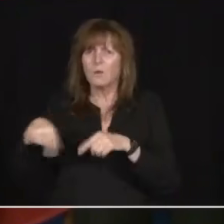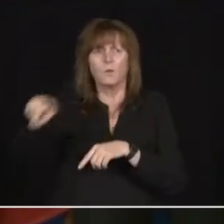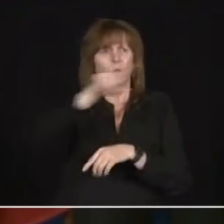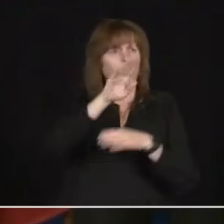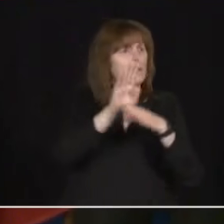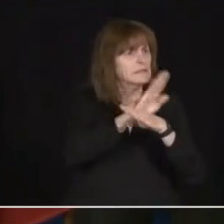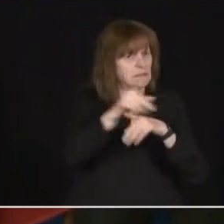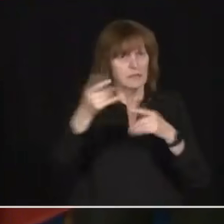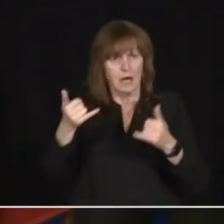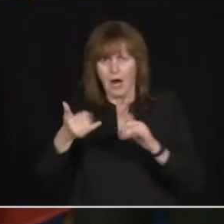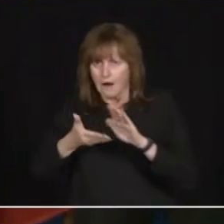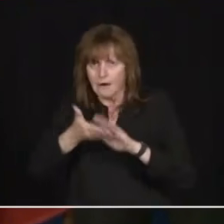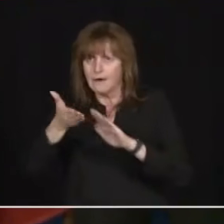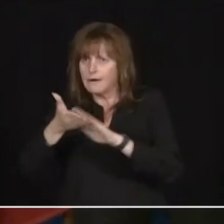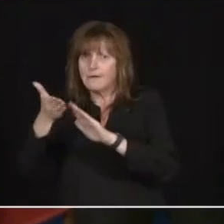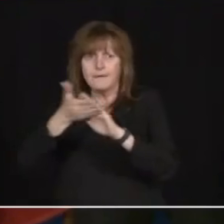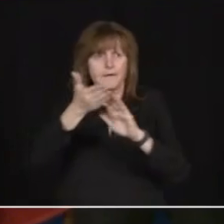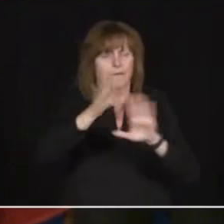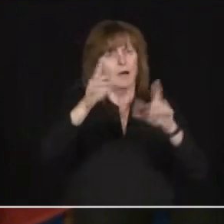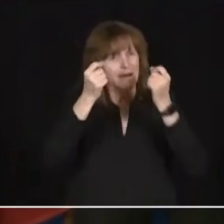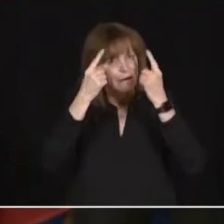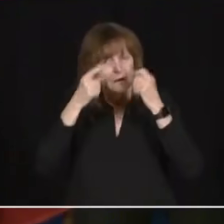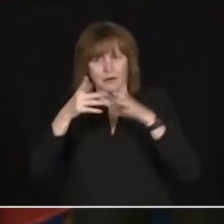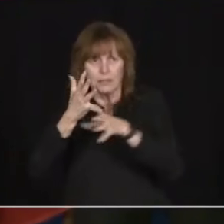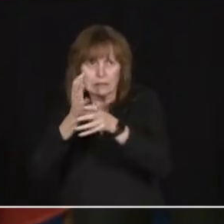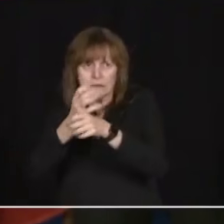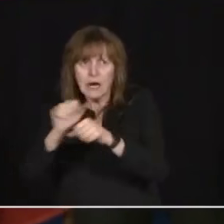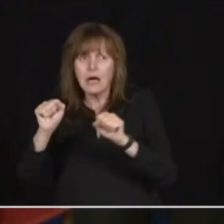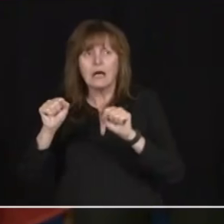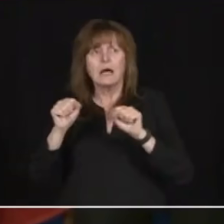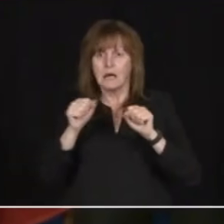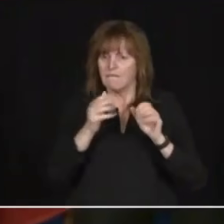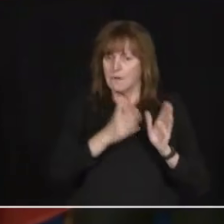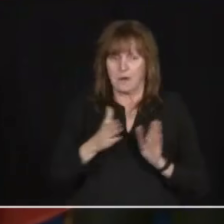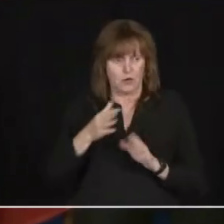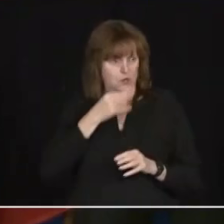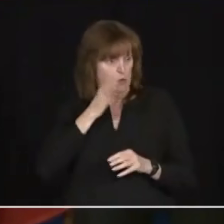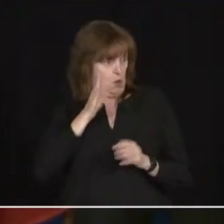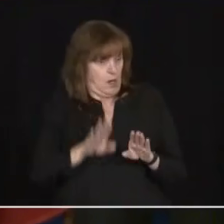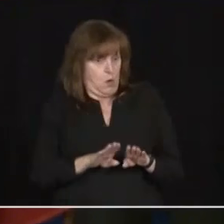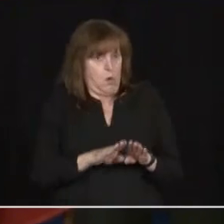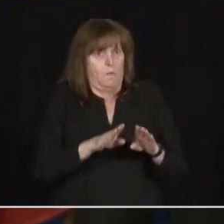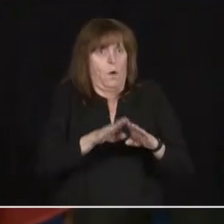are now safety operating or preparing to open their doors soon, including Ontarian's world-class manufacturing and